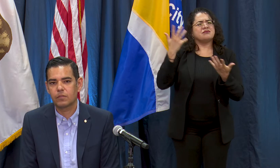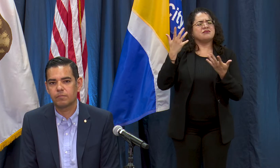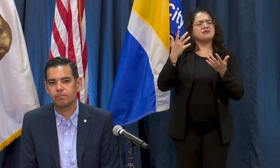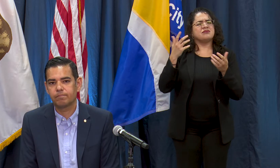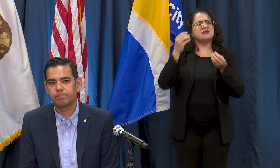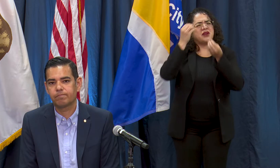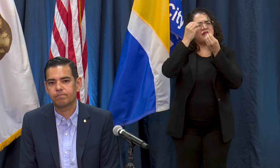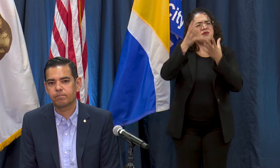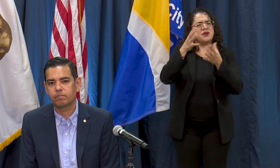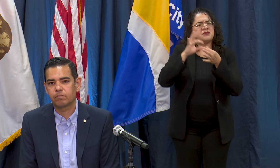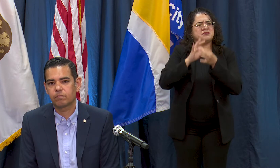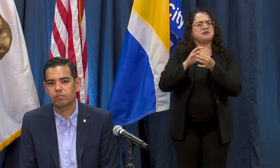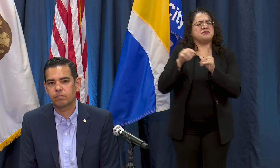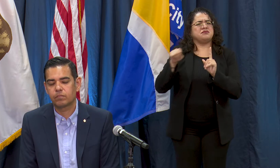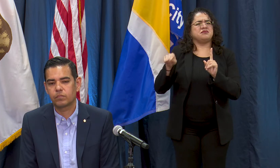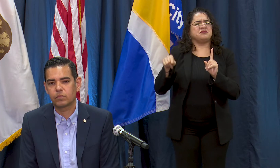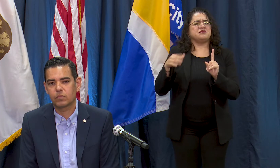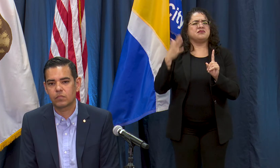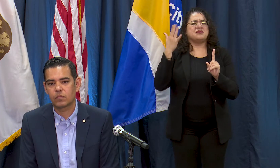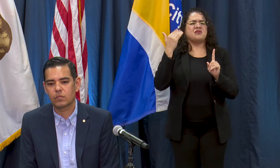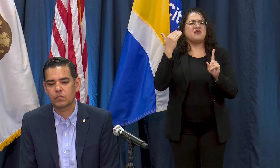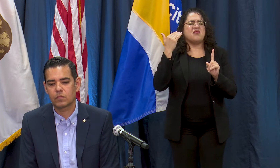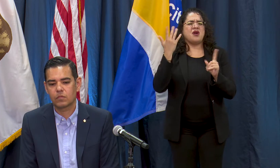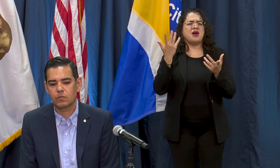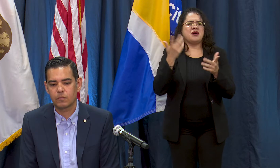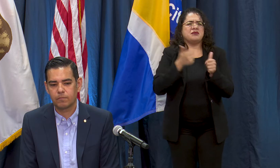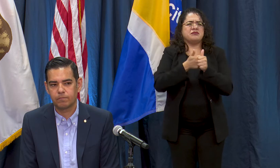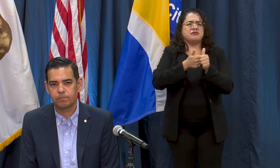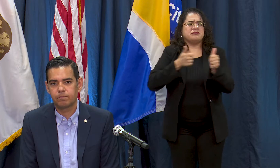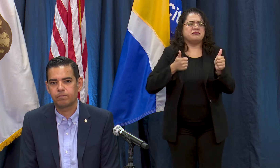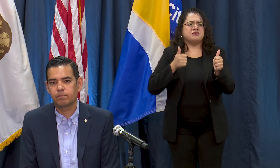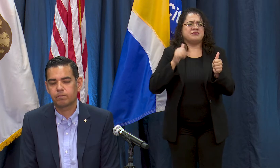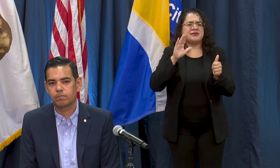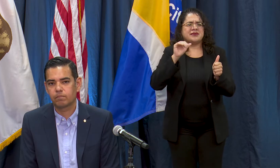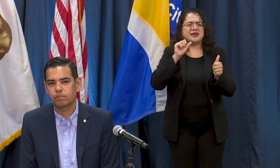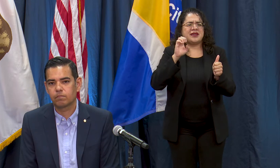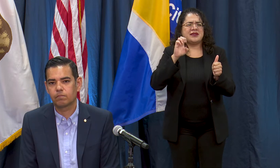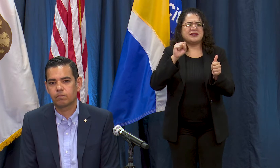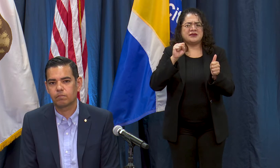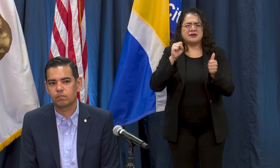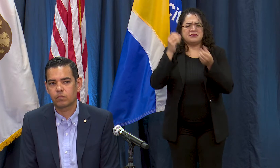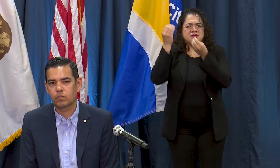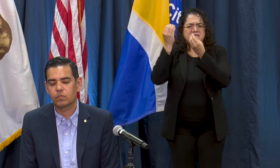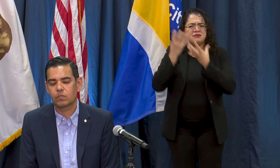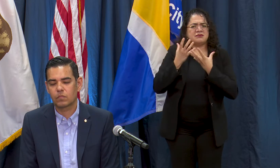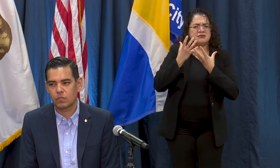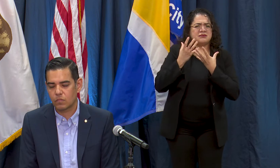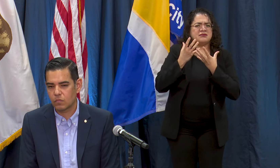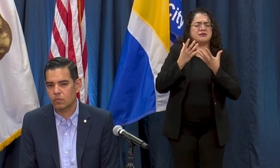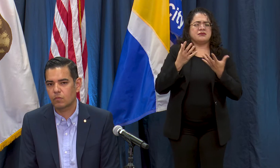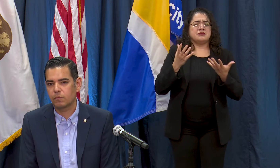what that backlog is tied to and how long can we see an increase of positive